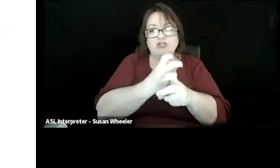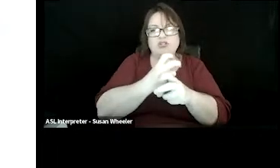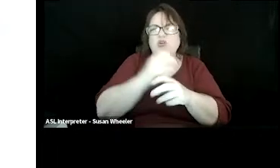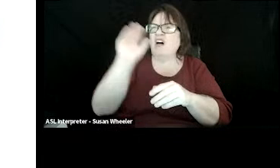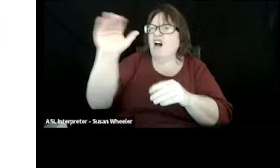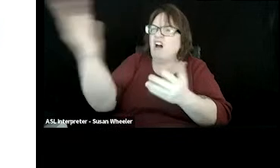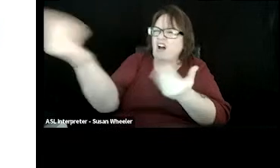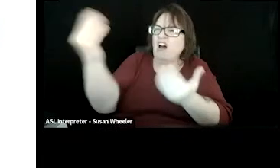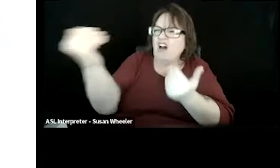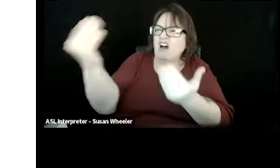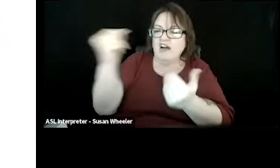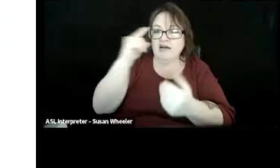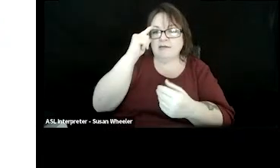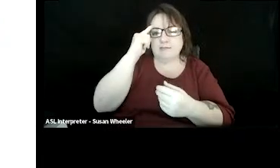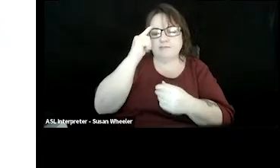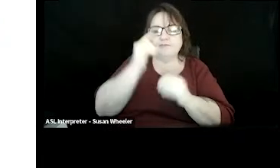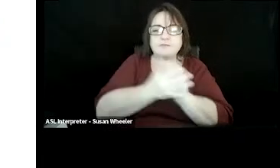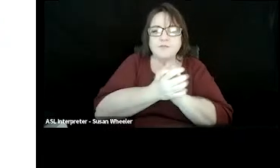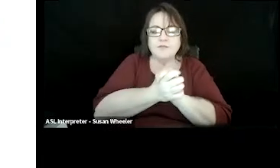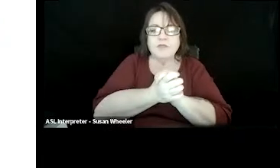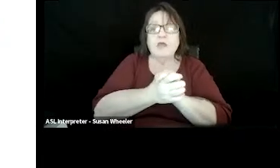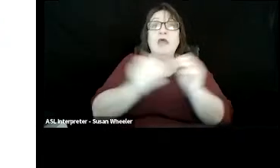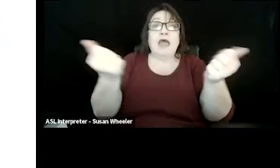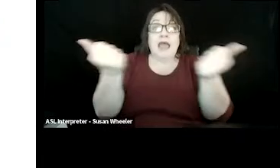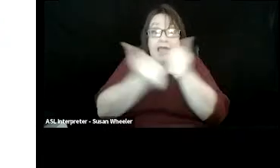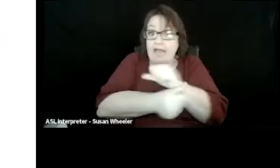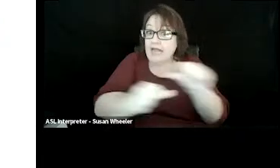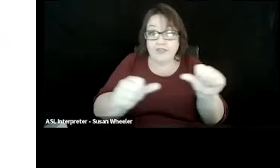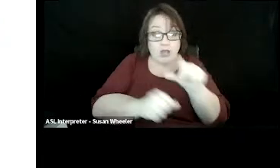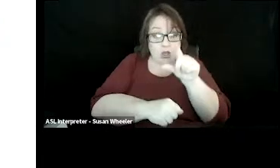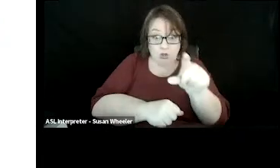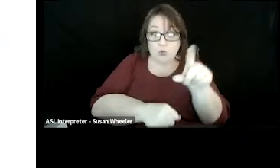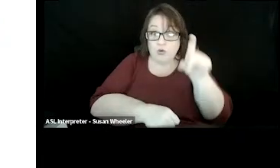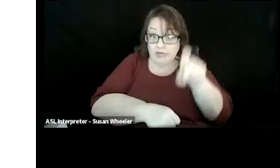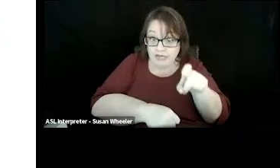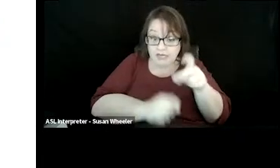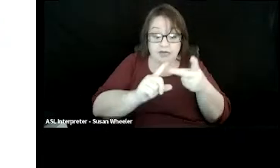that you want in writing, whether it's a signing bonus,